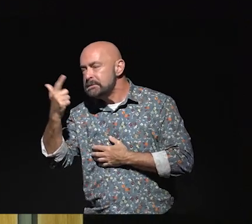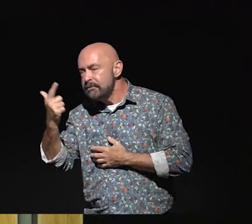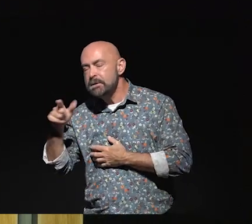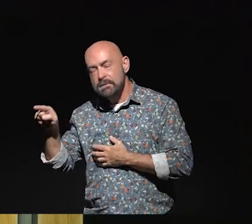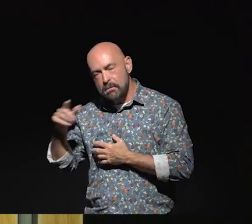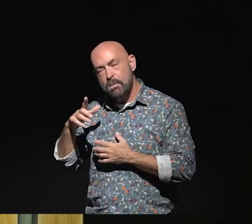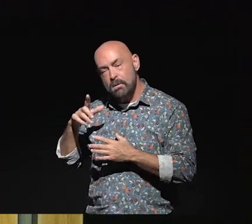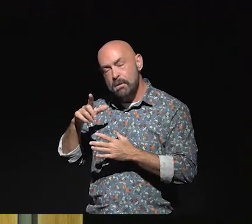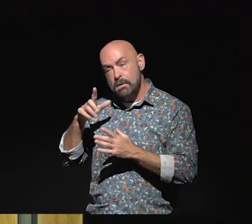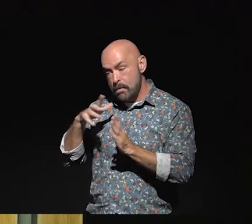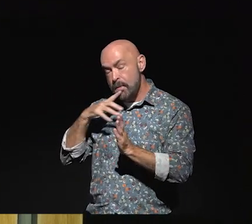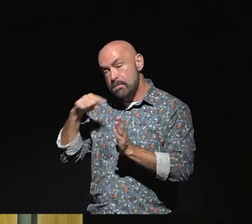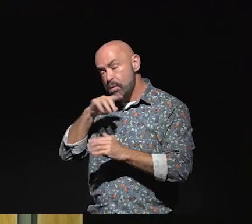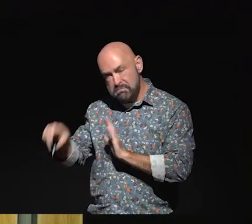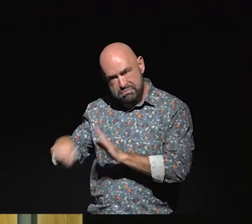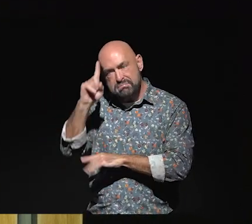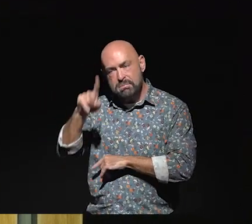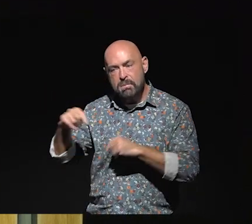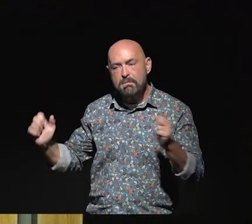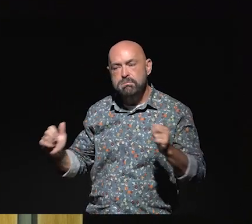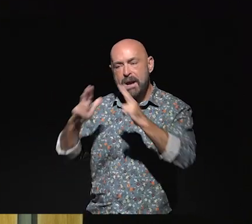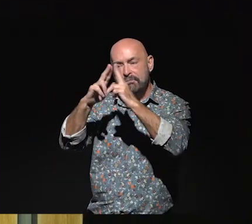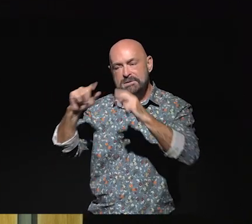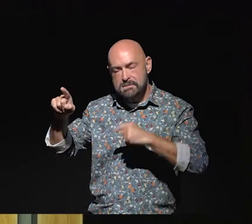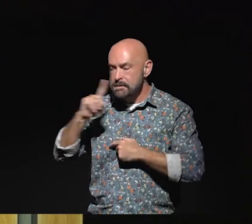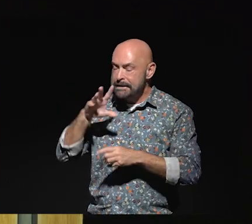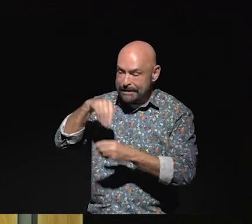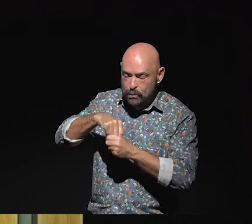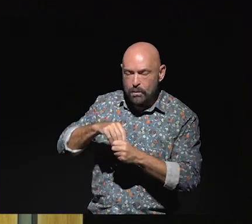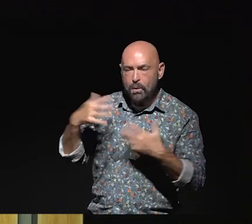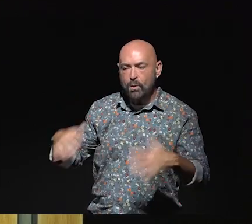is sent north to Paris and into the greatest studio of art